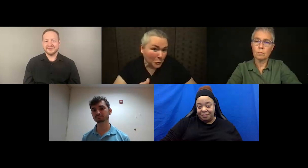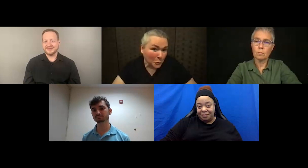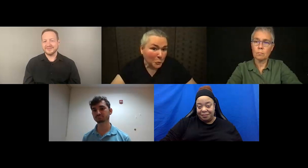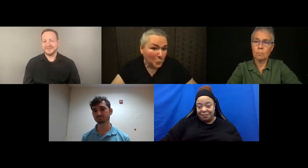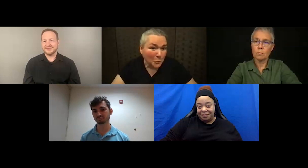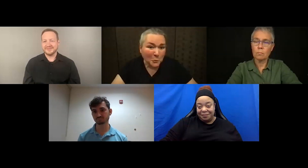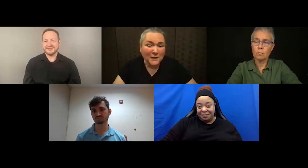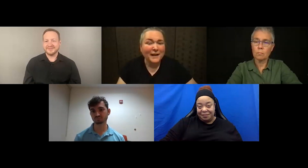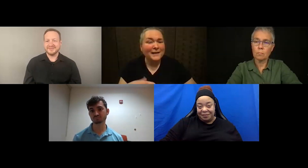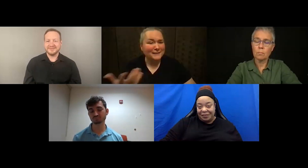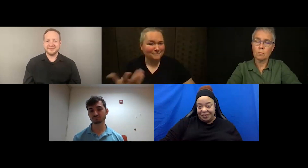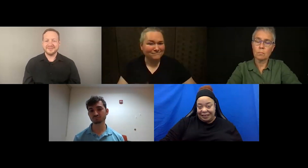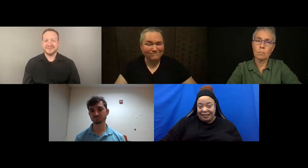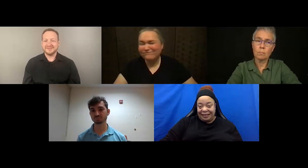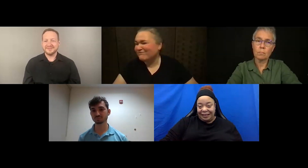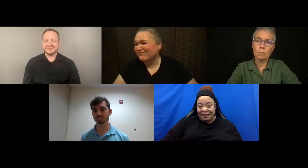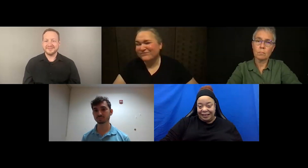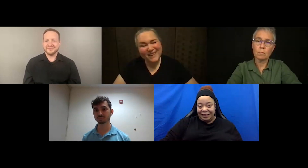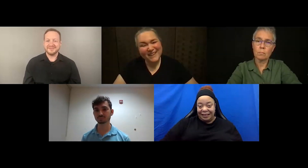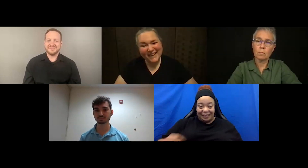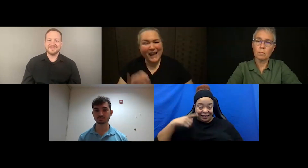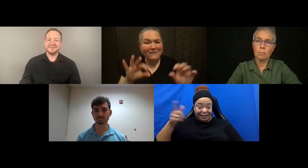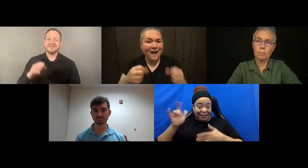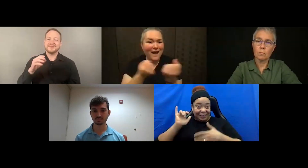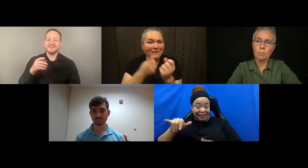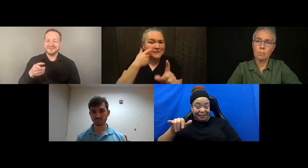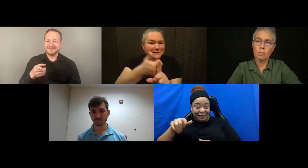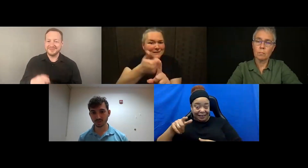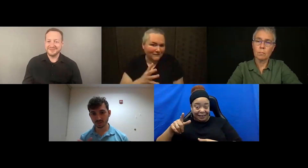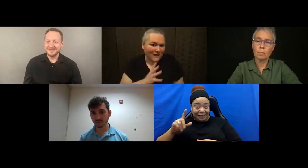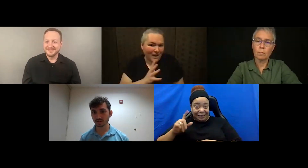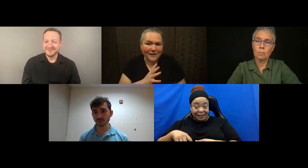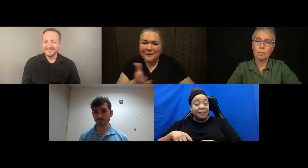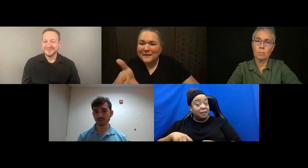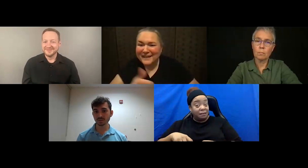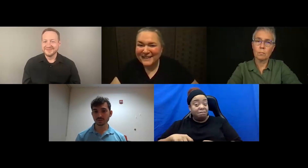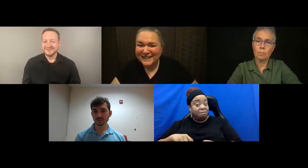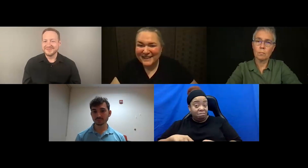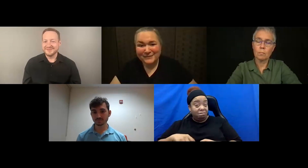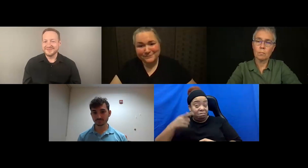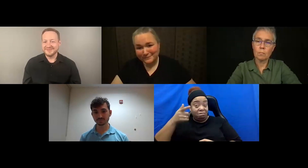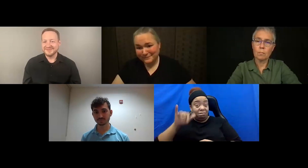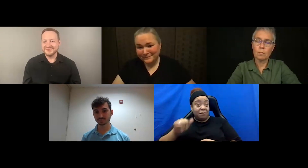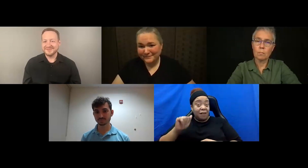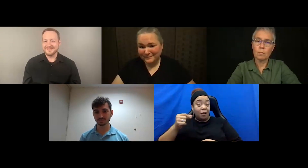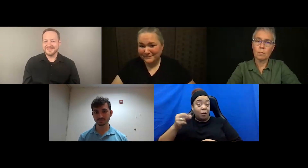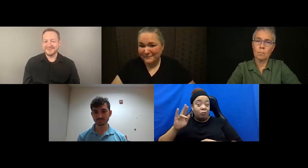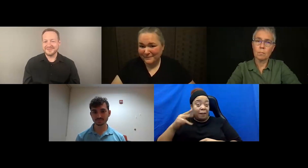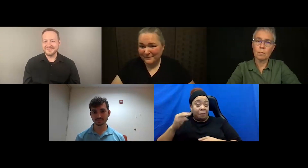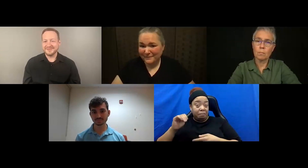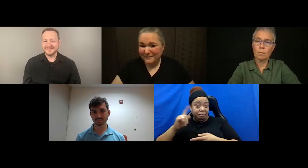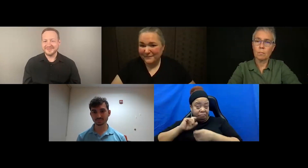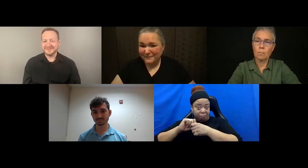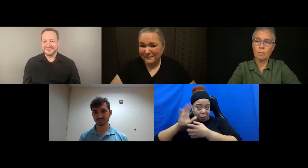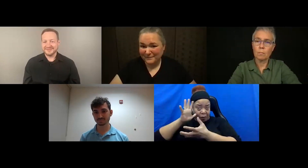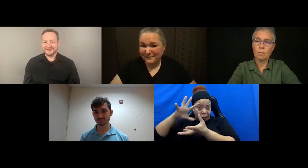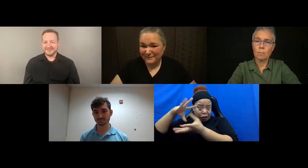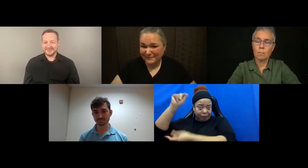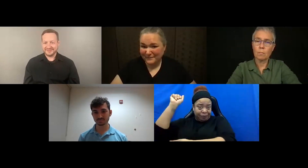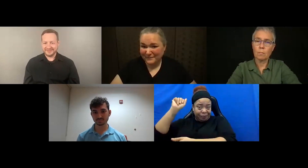Jillian: Absolutely absolutely so true Erin: Algorithms...